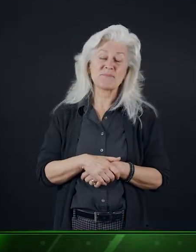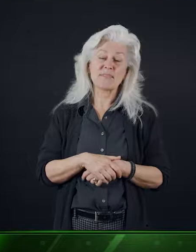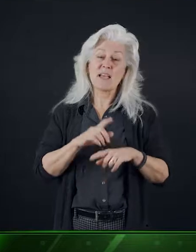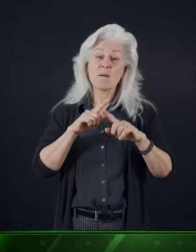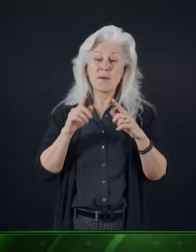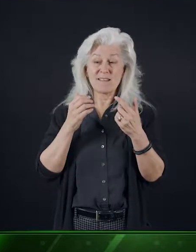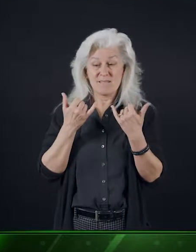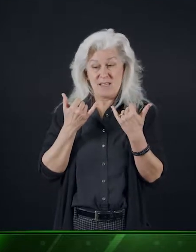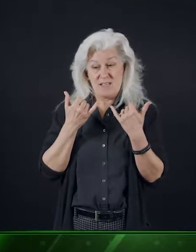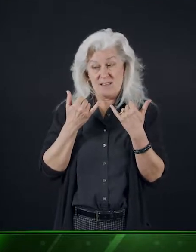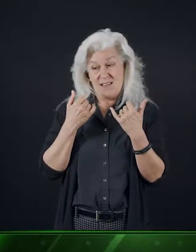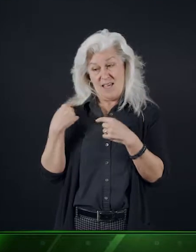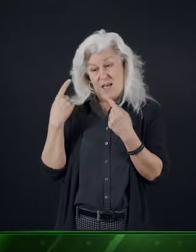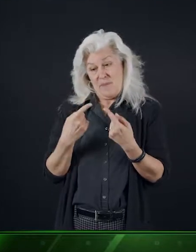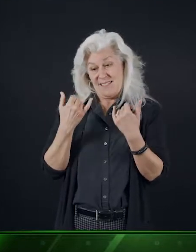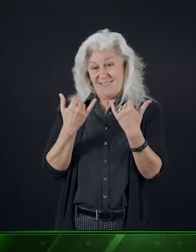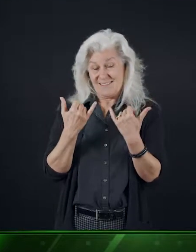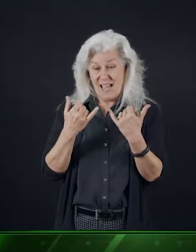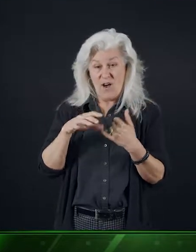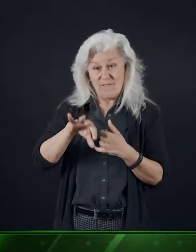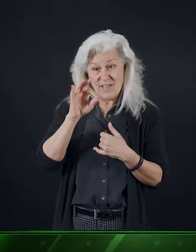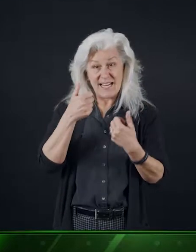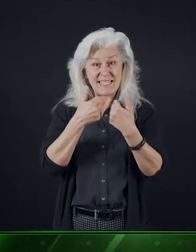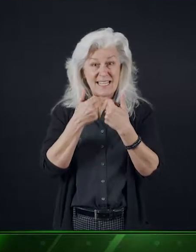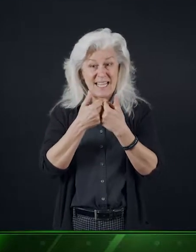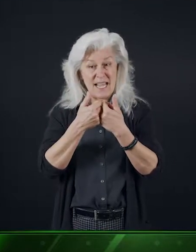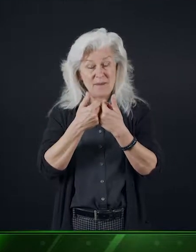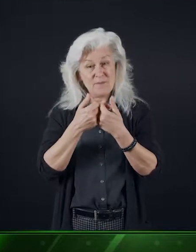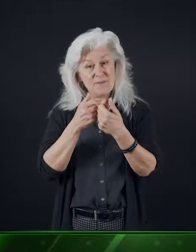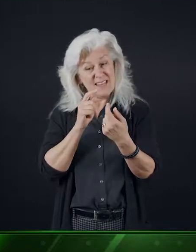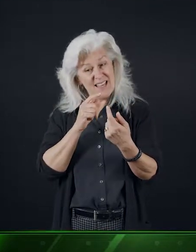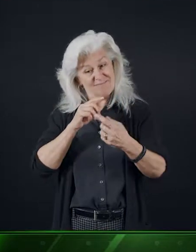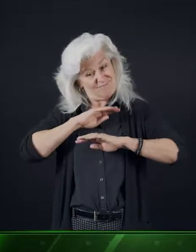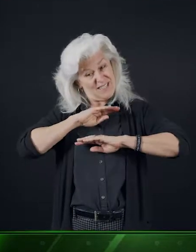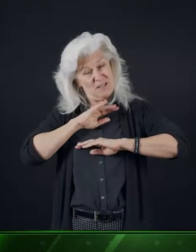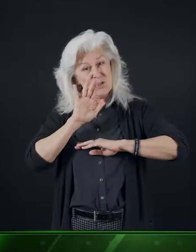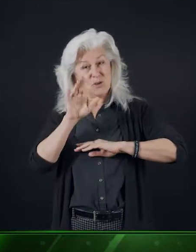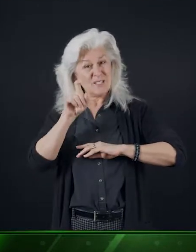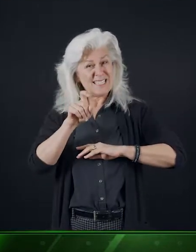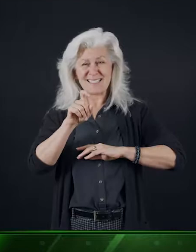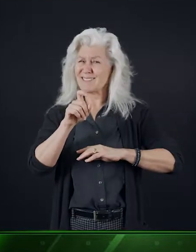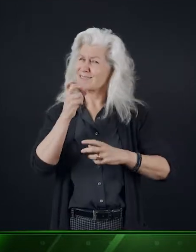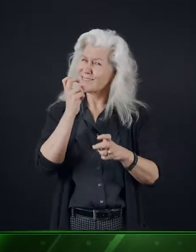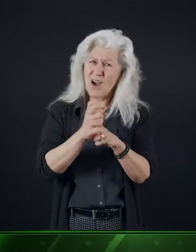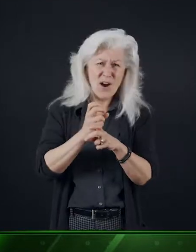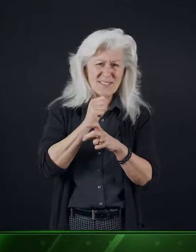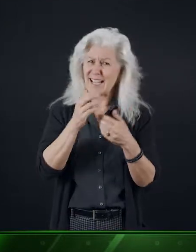that meets your individual needs hasn't always been easy. Coming up, we are thrilled to be sharing a brand-new way